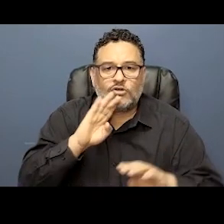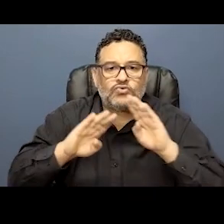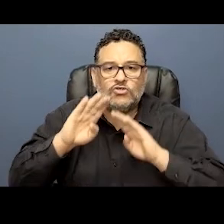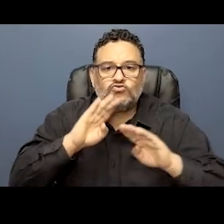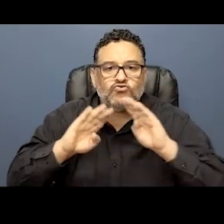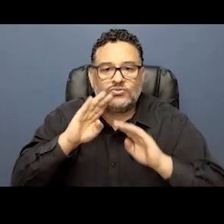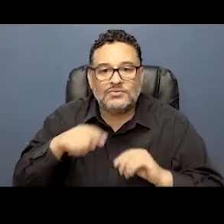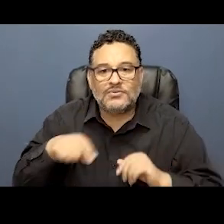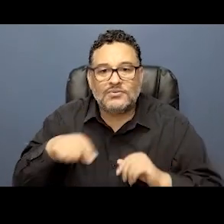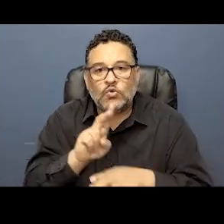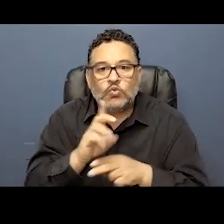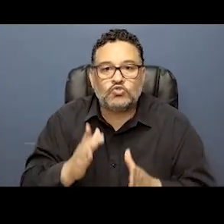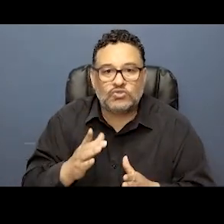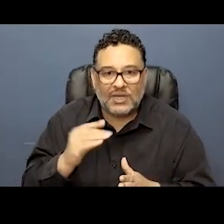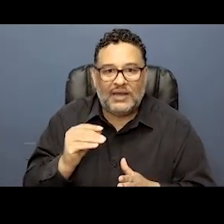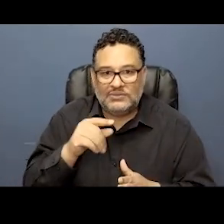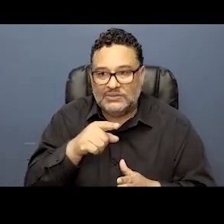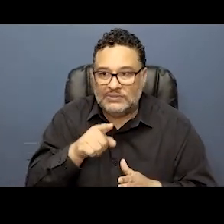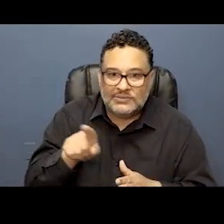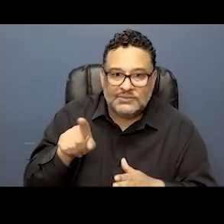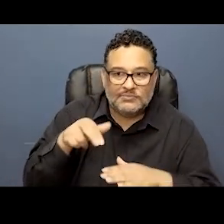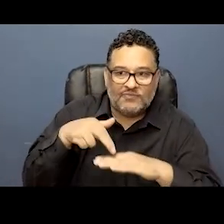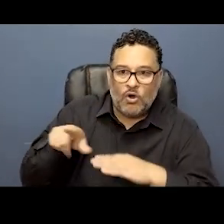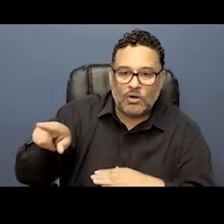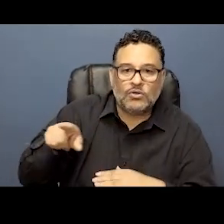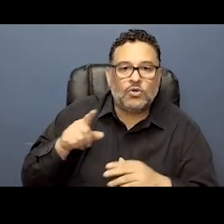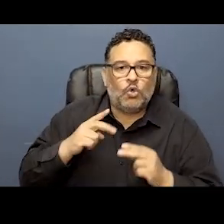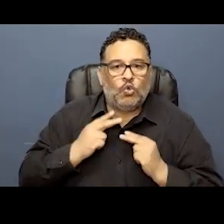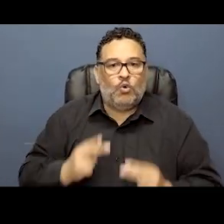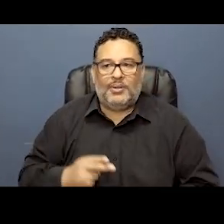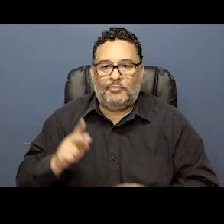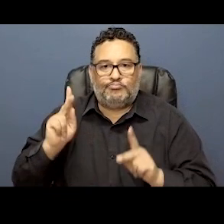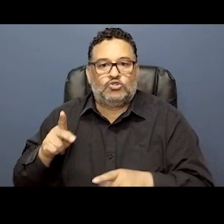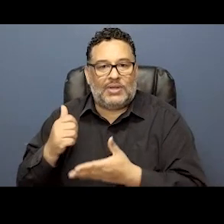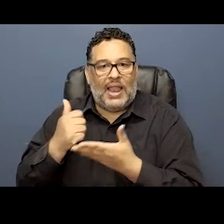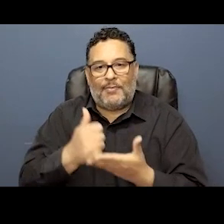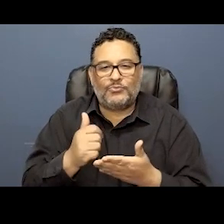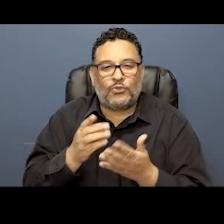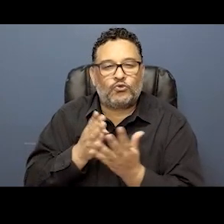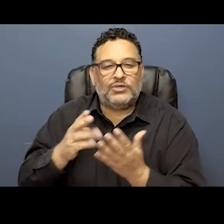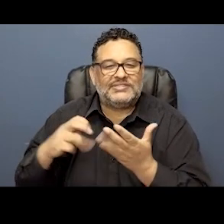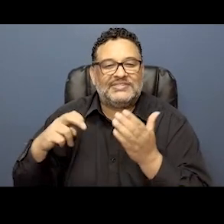assistants monitor tickets, emails, and phone calls, and then triage them to the appropriate